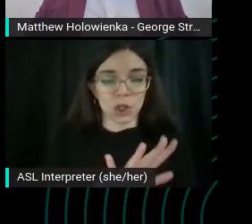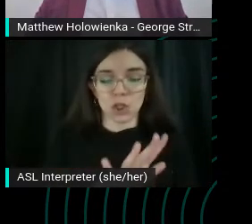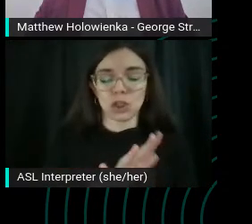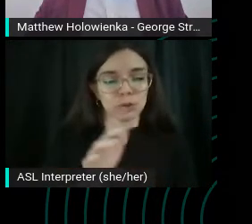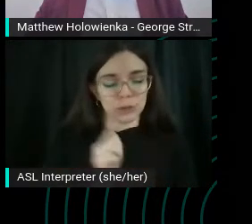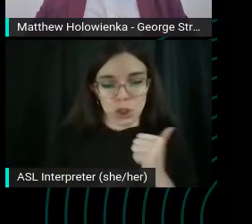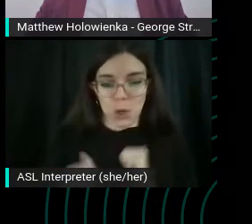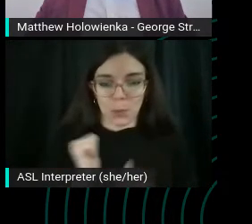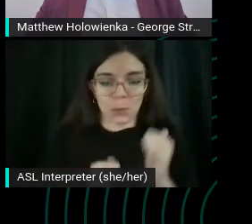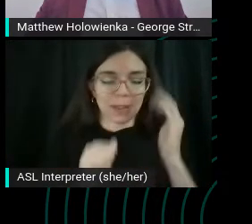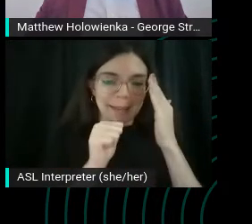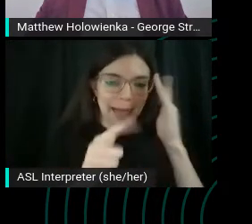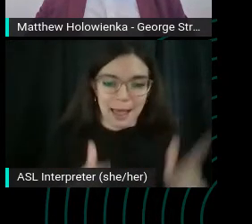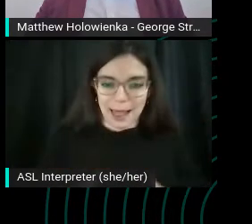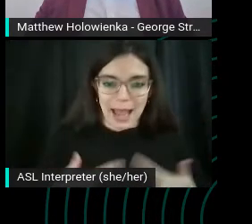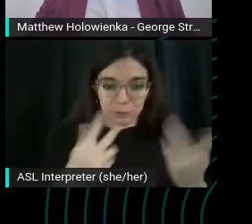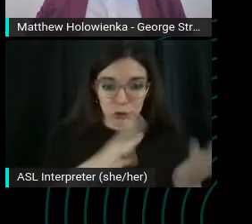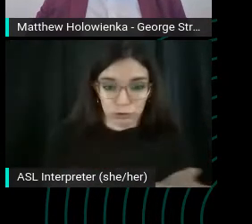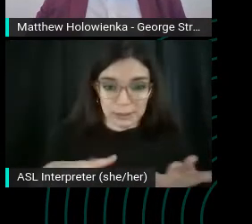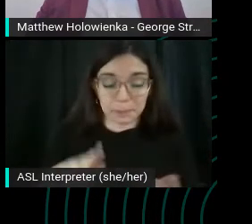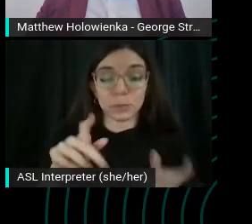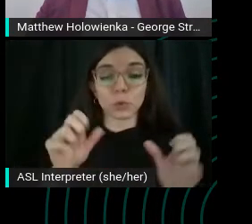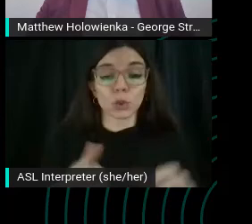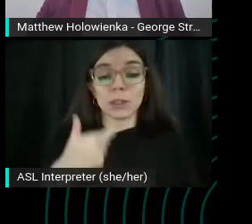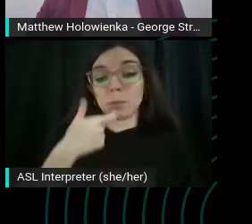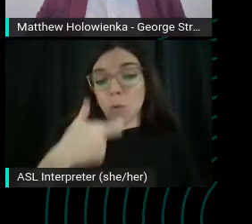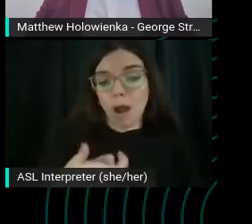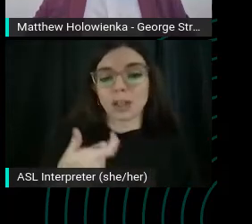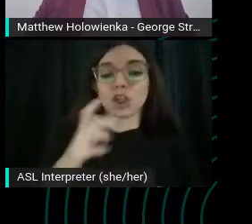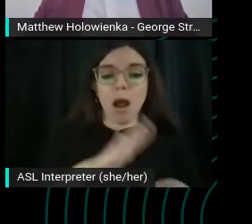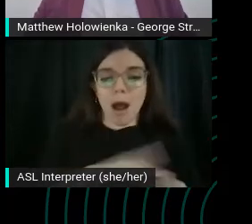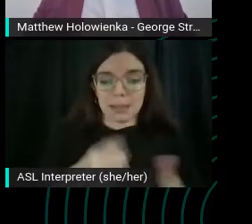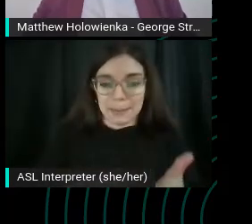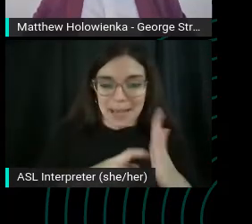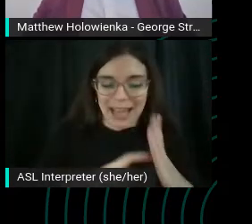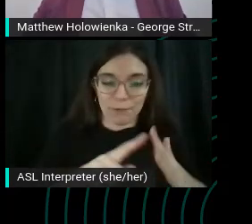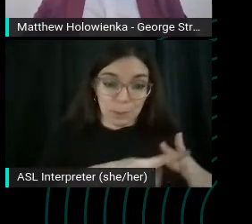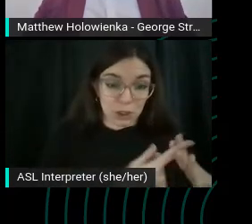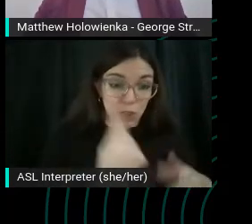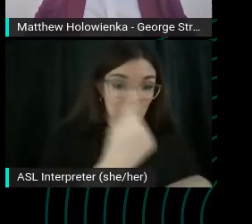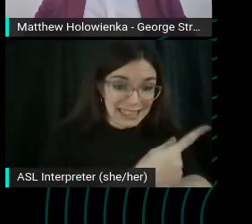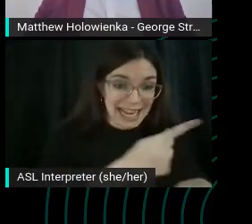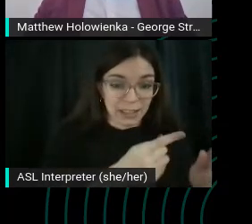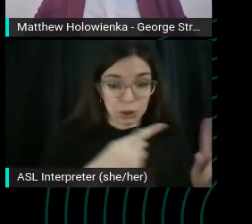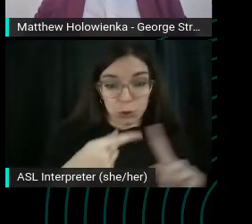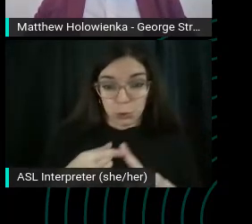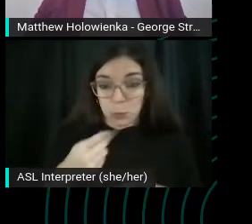and they were available to view on demand from a start date to an end date. So after you bought your ticket, you could start watching at any time